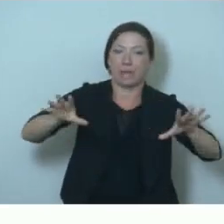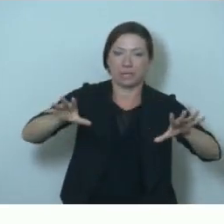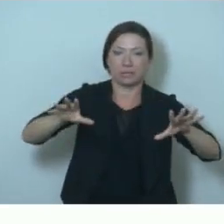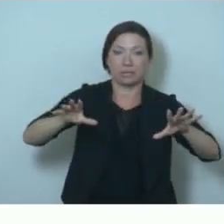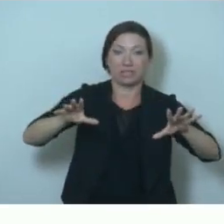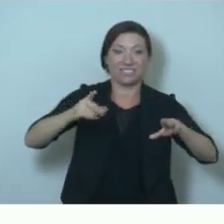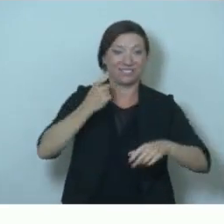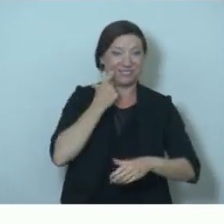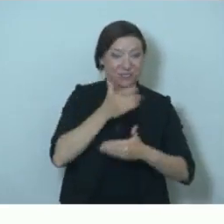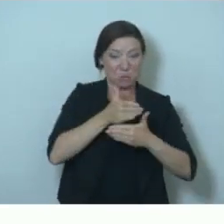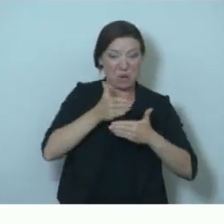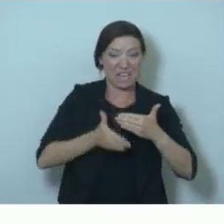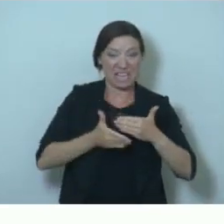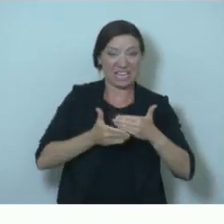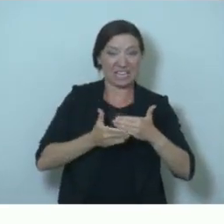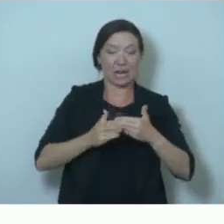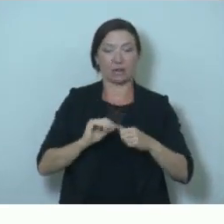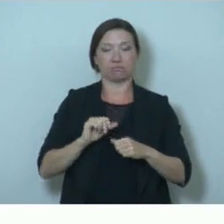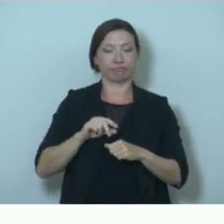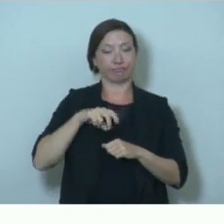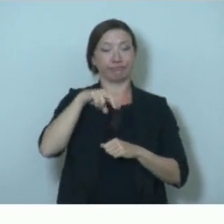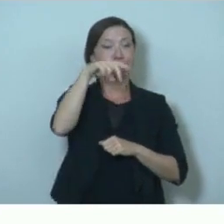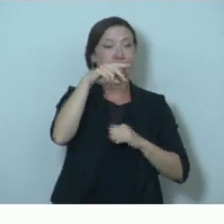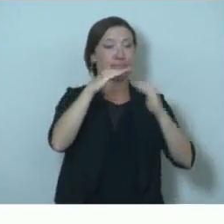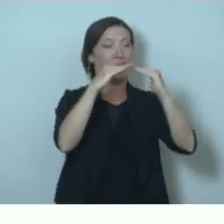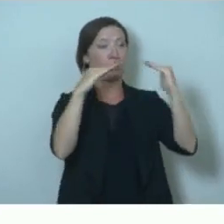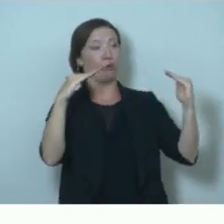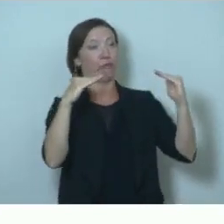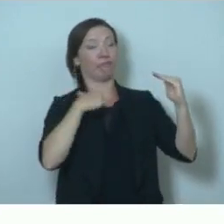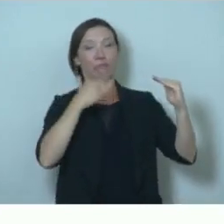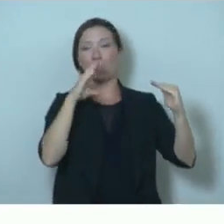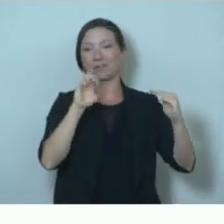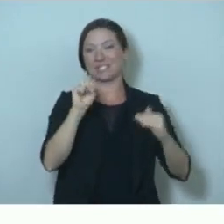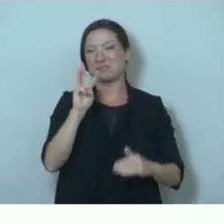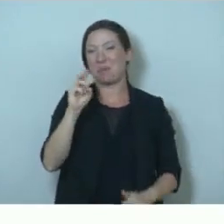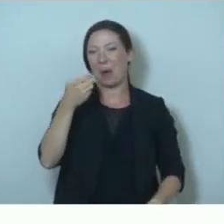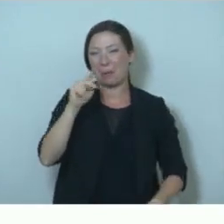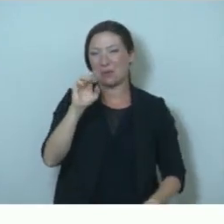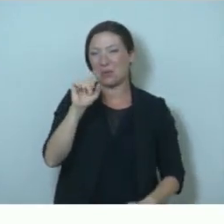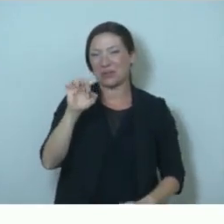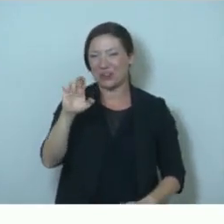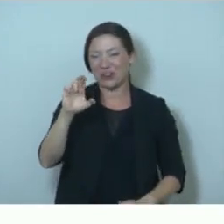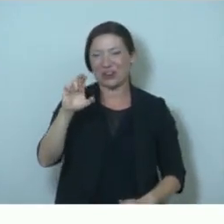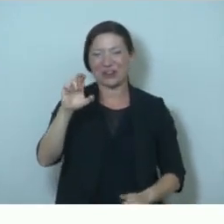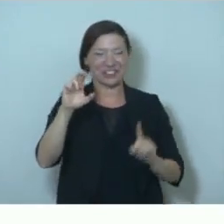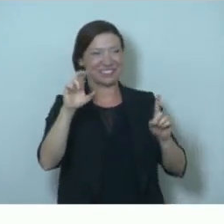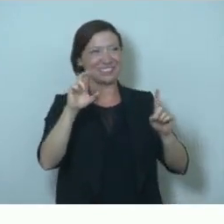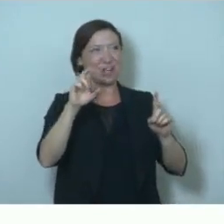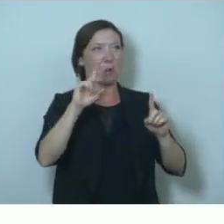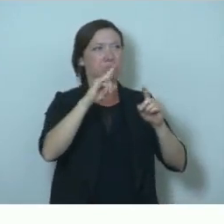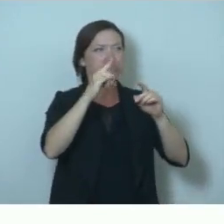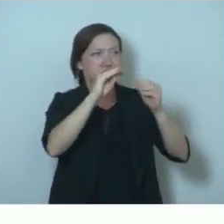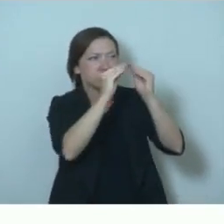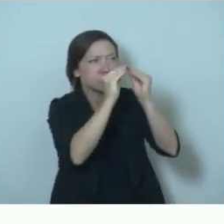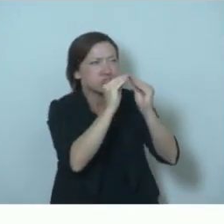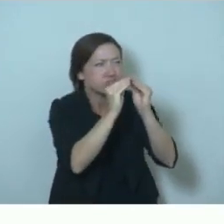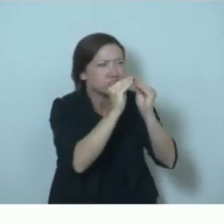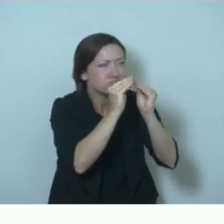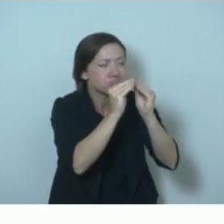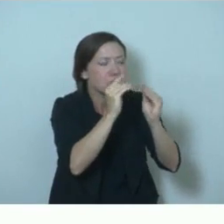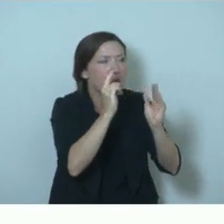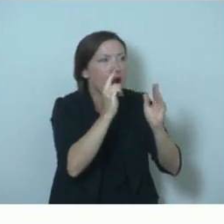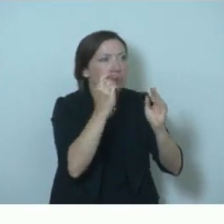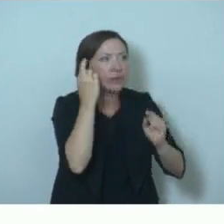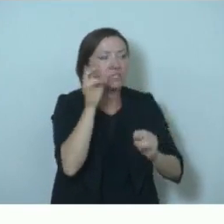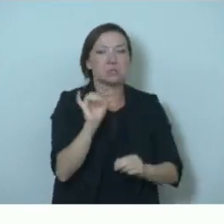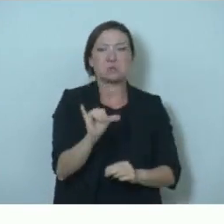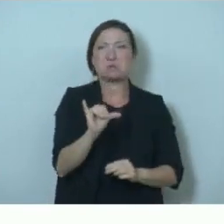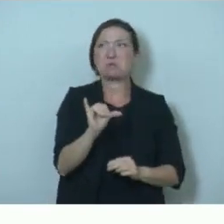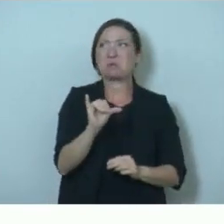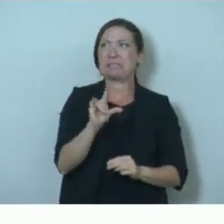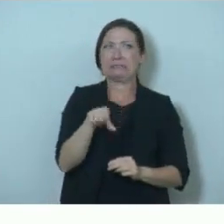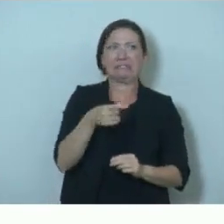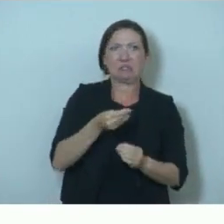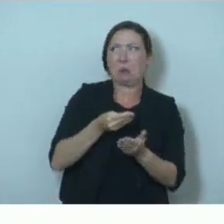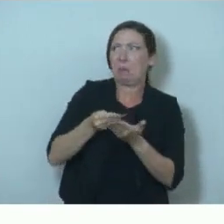THIS WEEKEND I WAS STUCK UP ON THE ROOF FIXING MY SWAMP COOLER AND REALIZED I WAS TONE ROUGH AND HAD IT ASSEMBLE AND NEEDED A PART AND REALIZED I HAD TO PO TO A STORE GET IT.